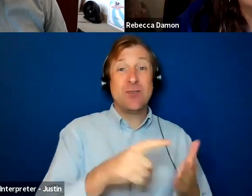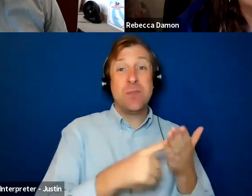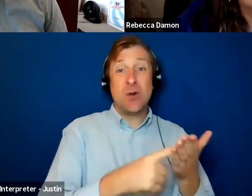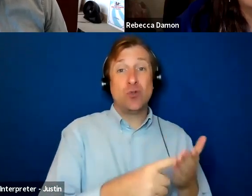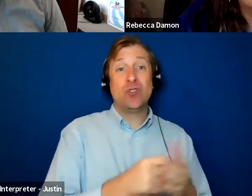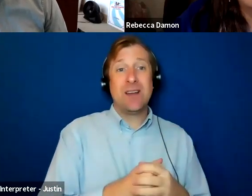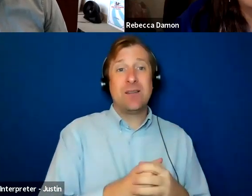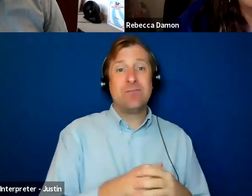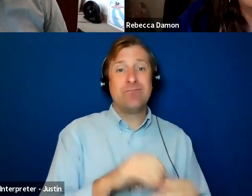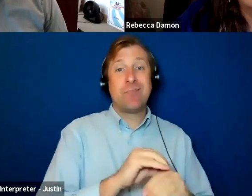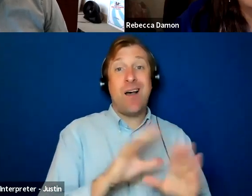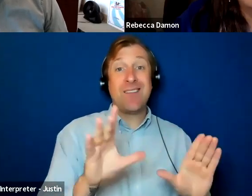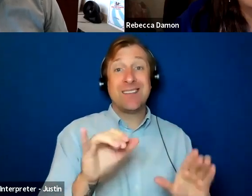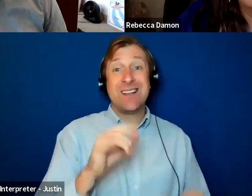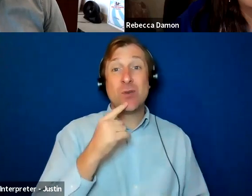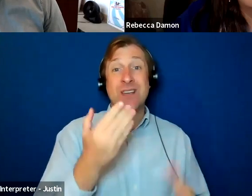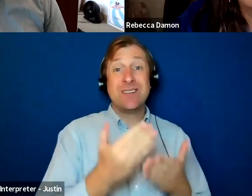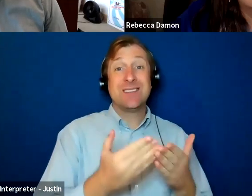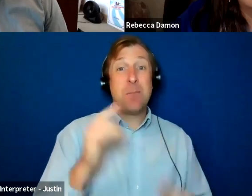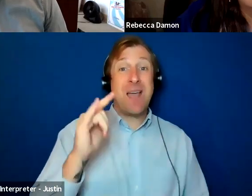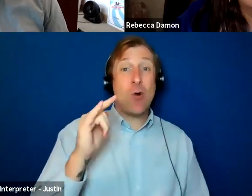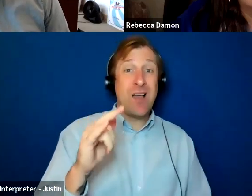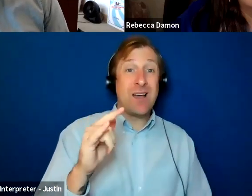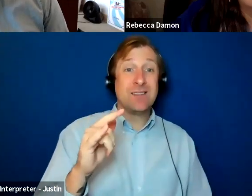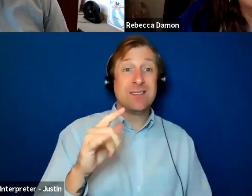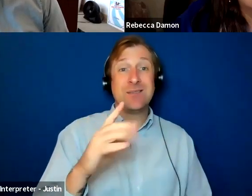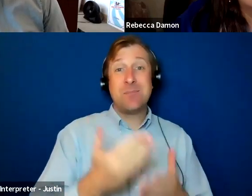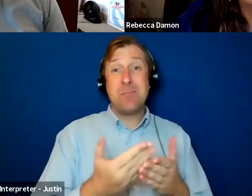Obviously, there are some, like you said, there are certain airlines that people may feel more comfortable using